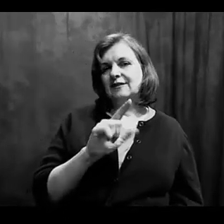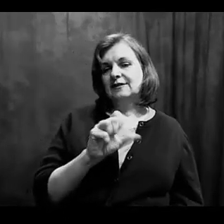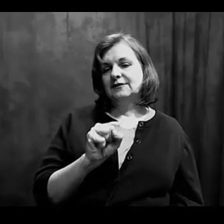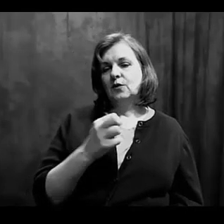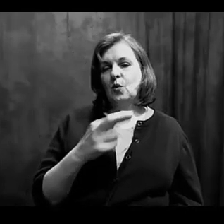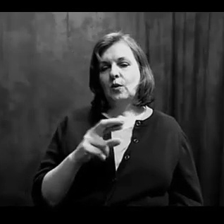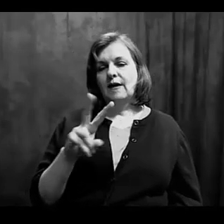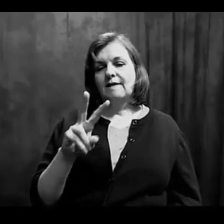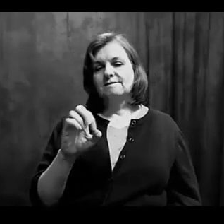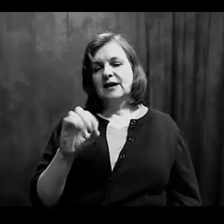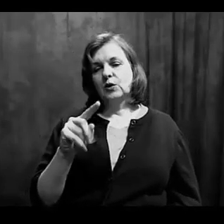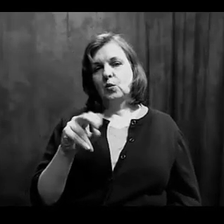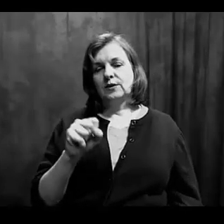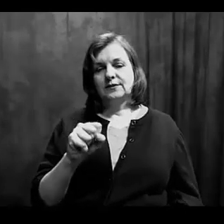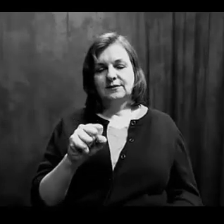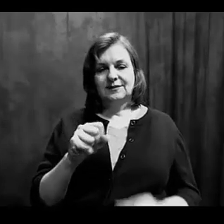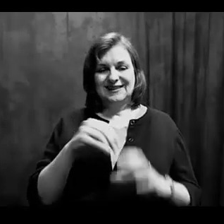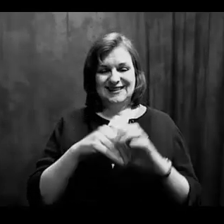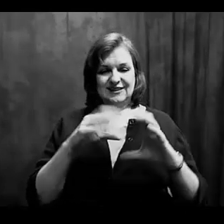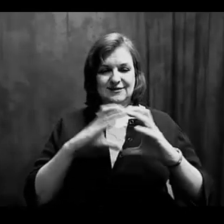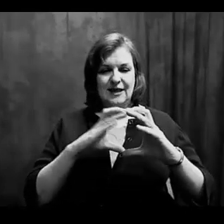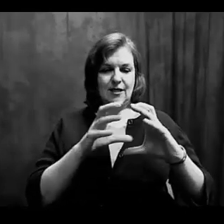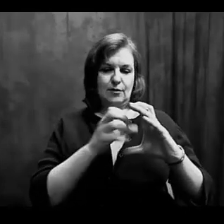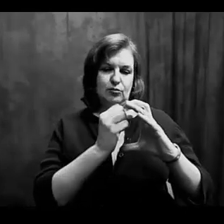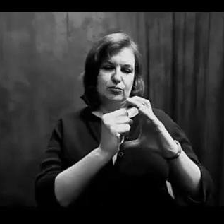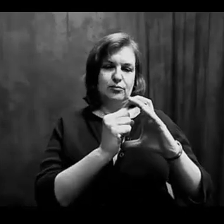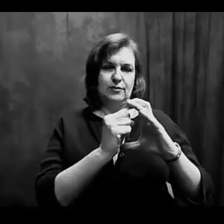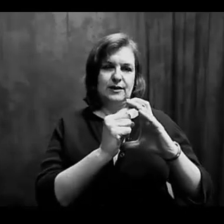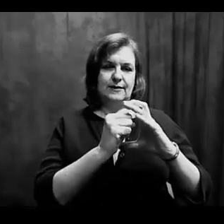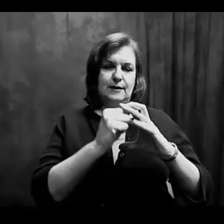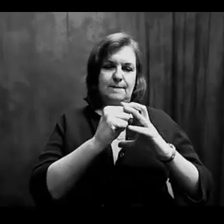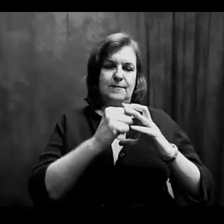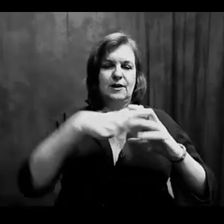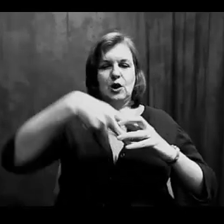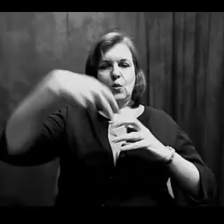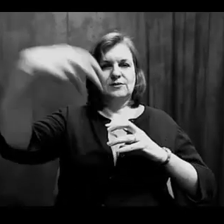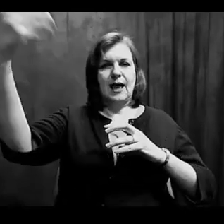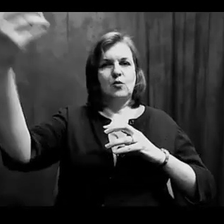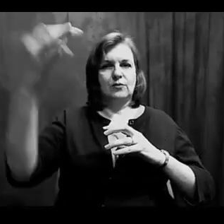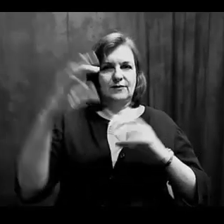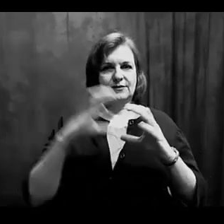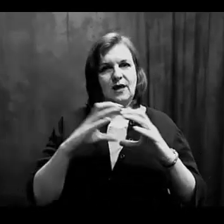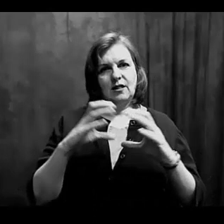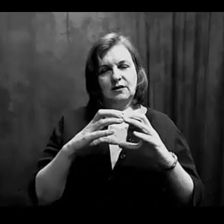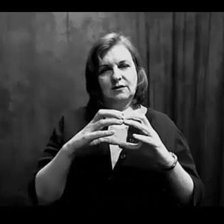leaving the cell moving proteins out moving waste particles out all of these kinds of things